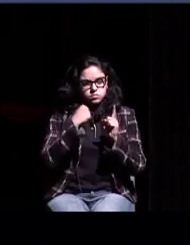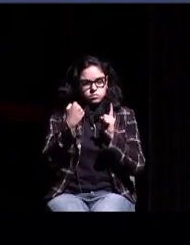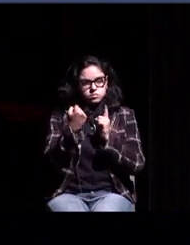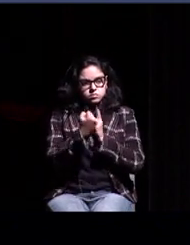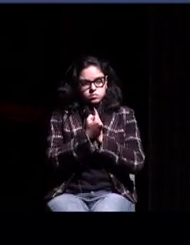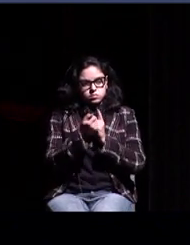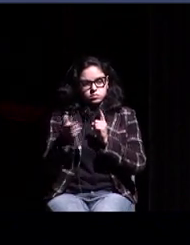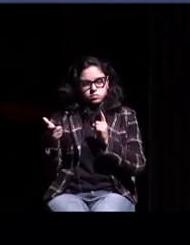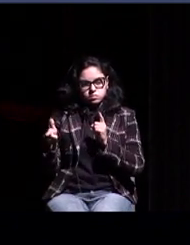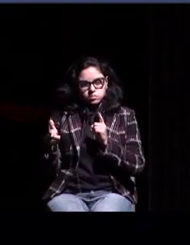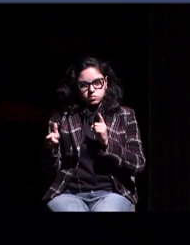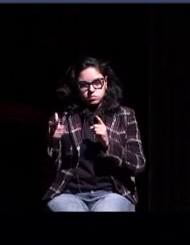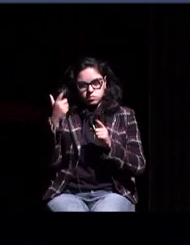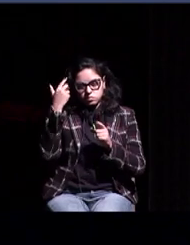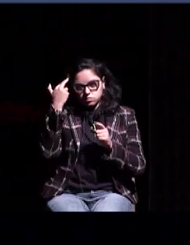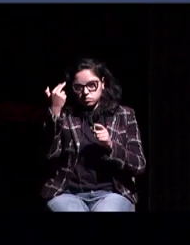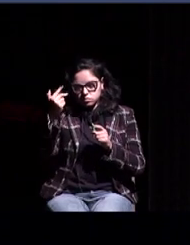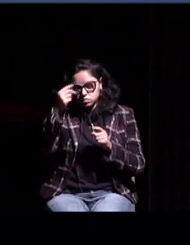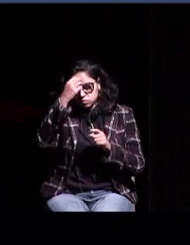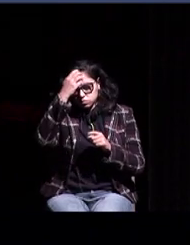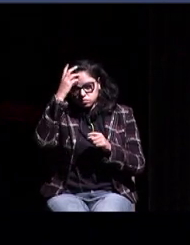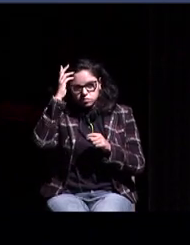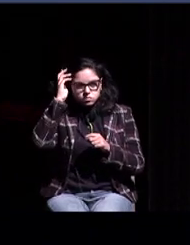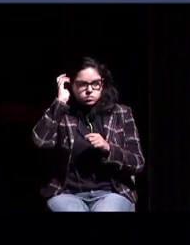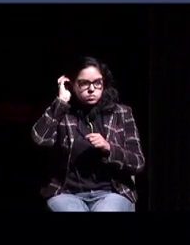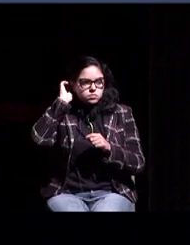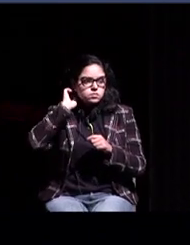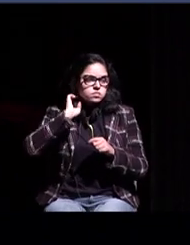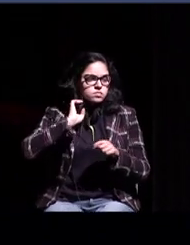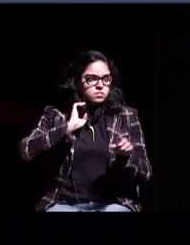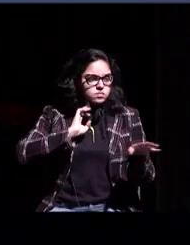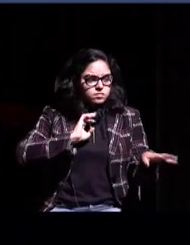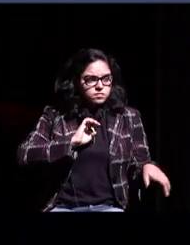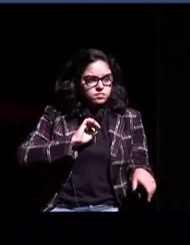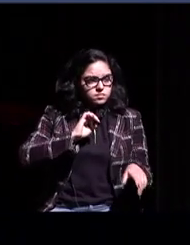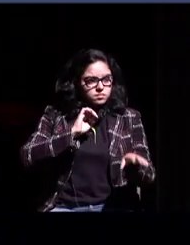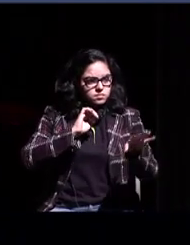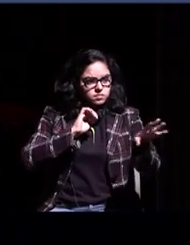but we make them natural and acceptable